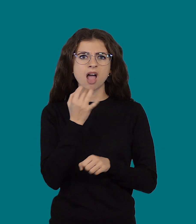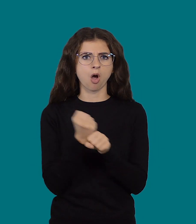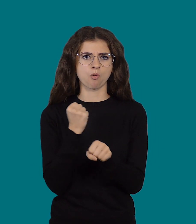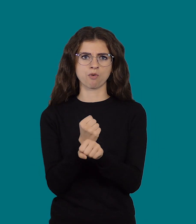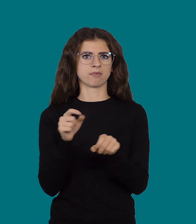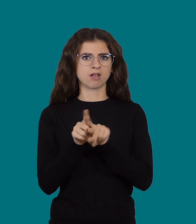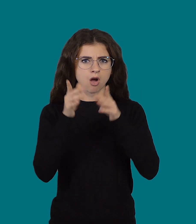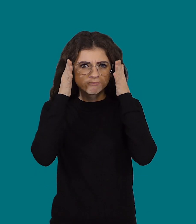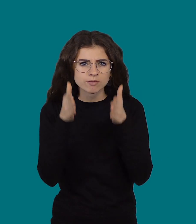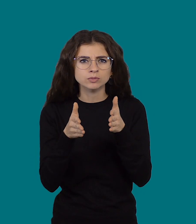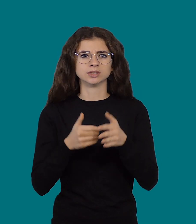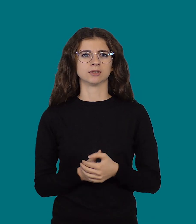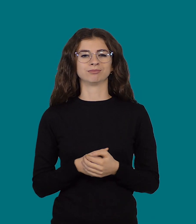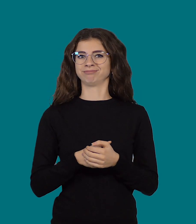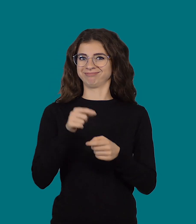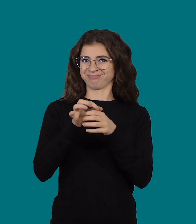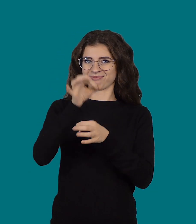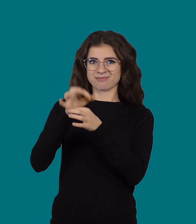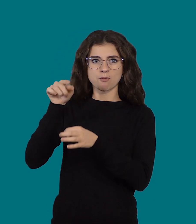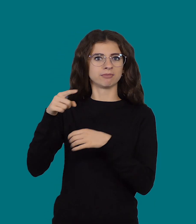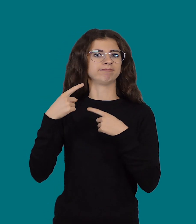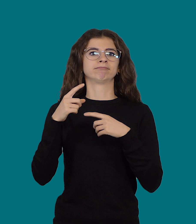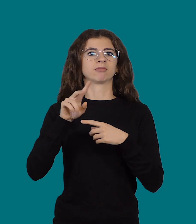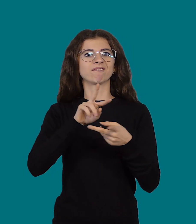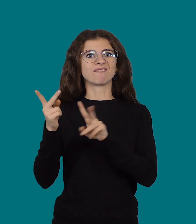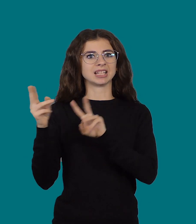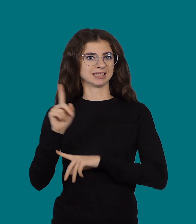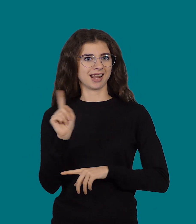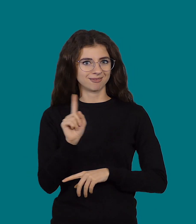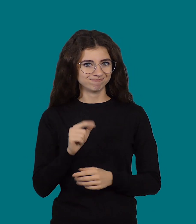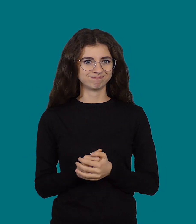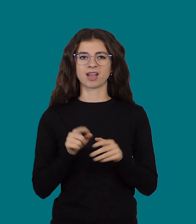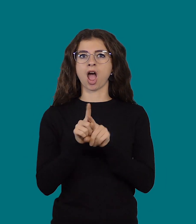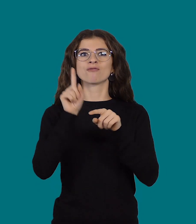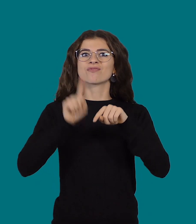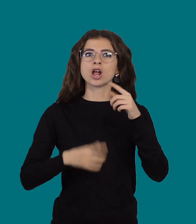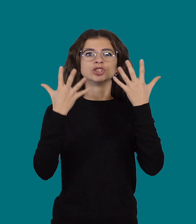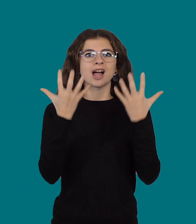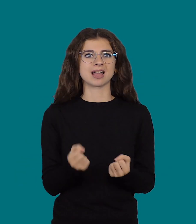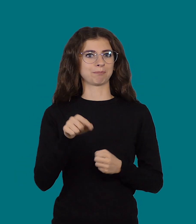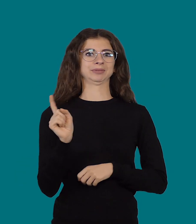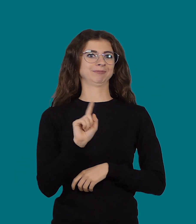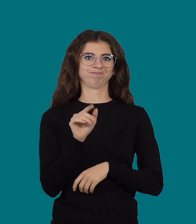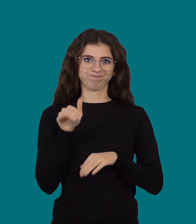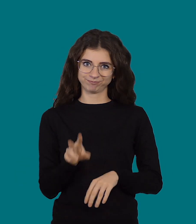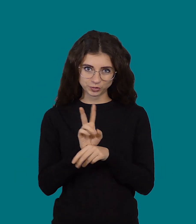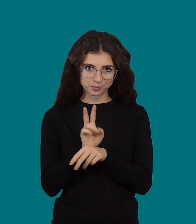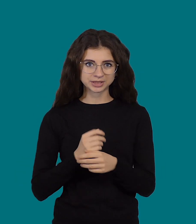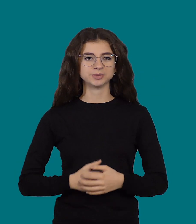She has to work carefully and maintain her focus to ensure that there is no sample mix-up and no incorrect results can be caused.